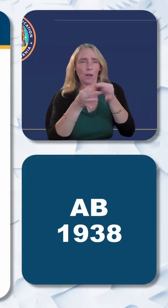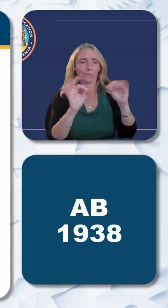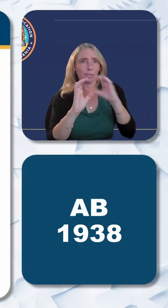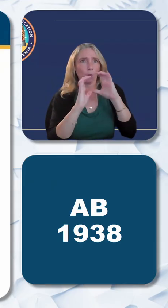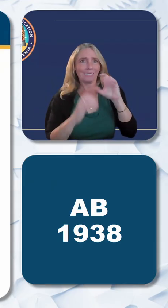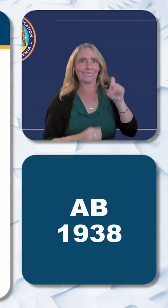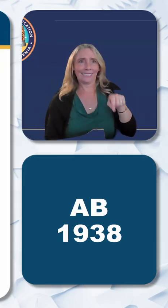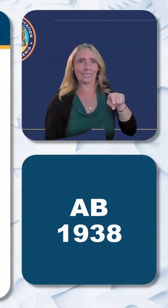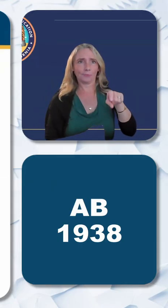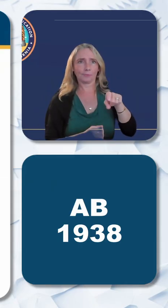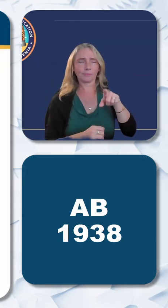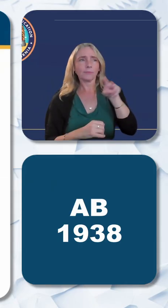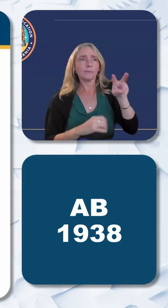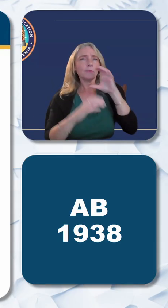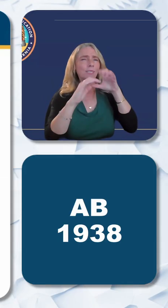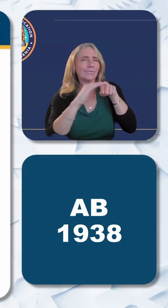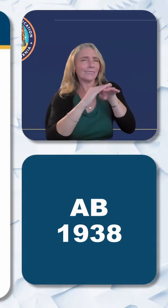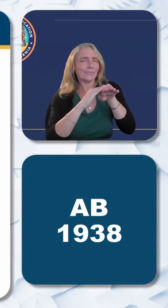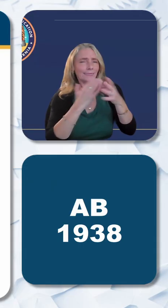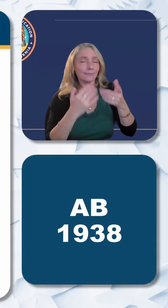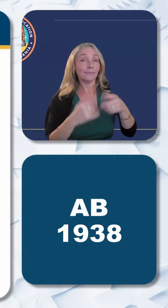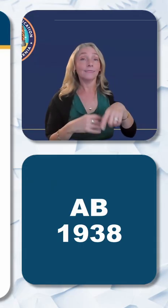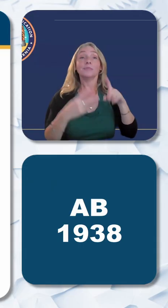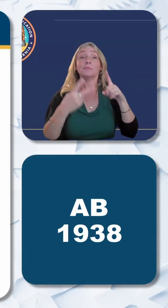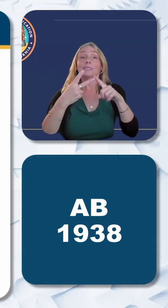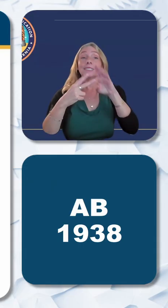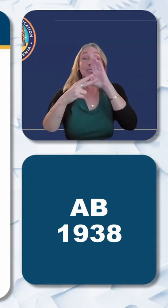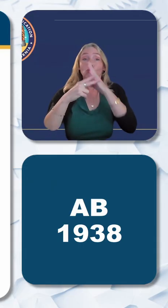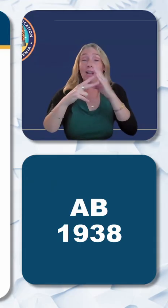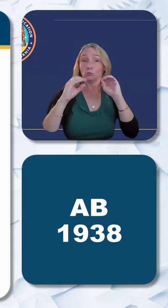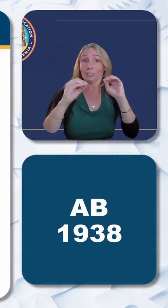an array of things. You need to evaluate the student's language and communication needs,